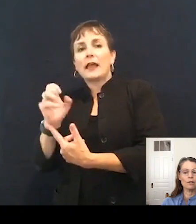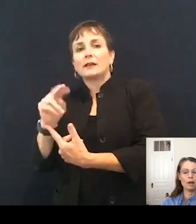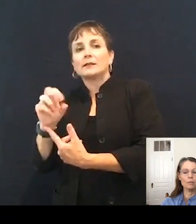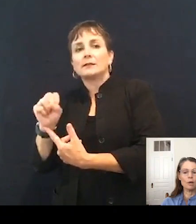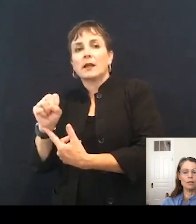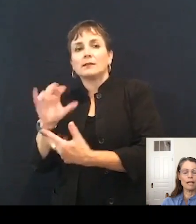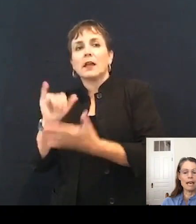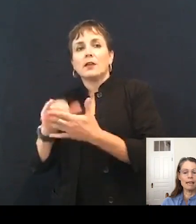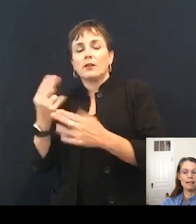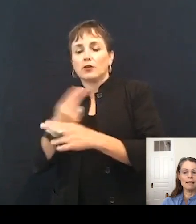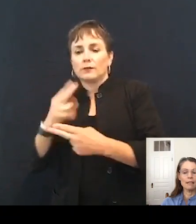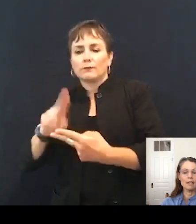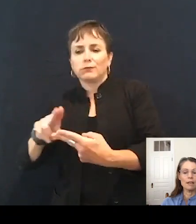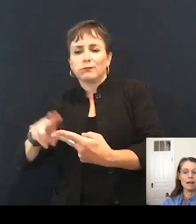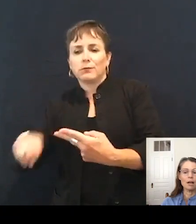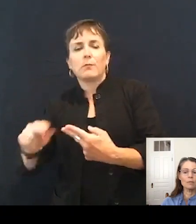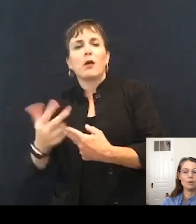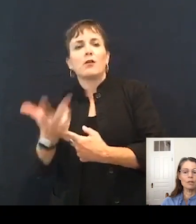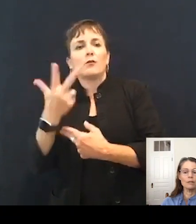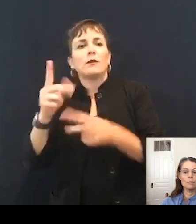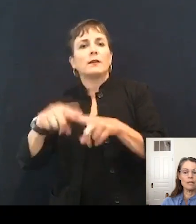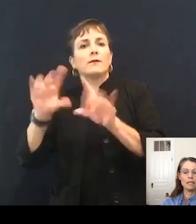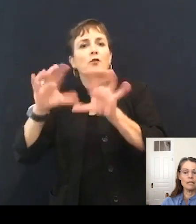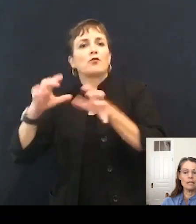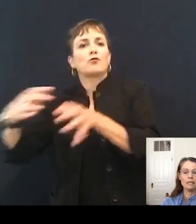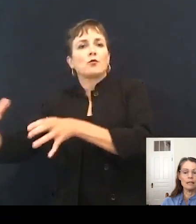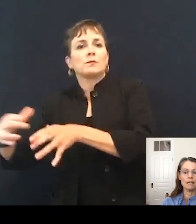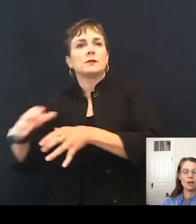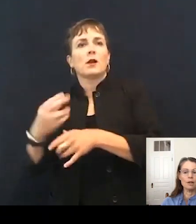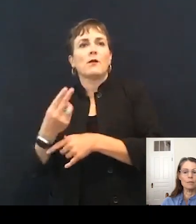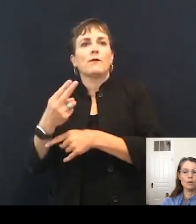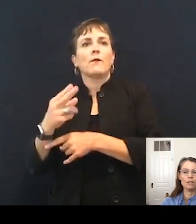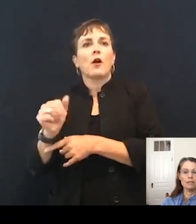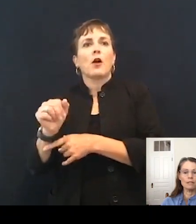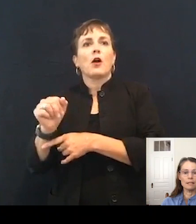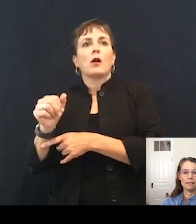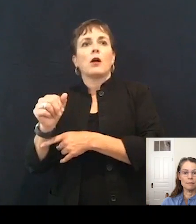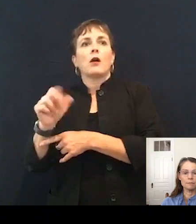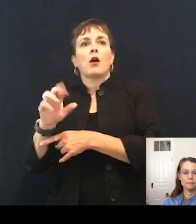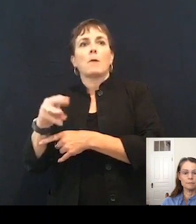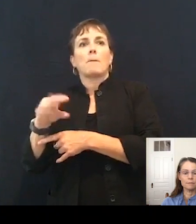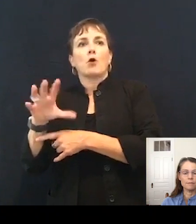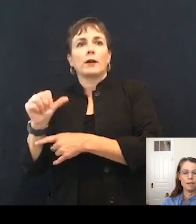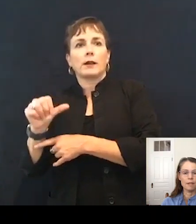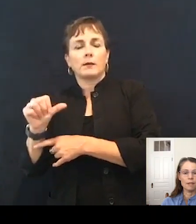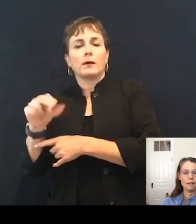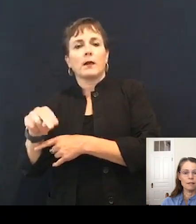that are called harmonin a, harmonin b, and harmonin c.